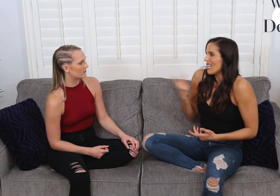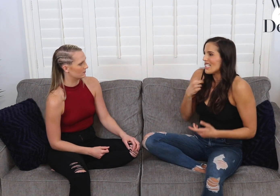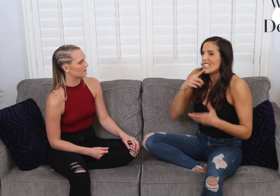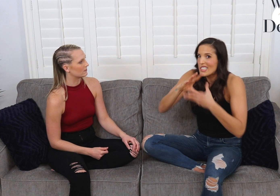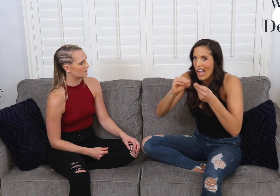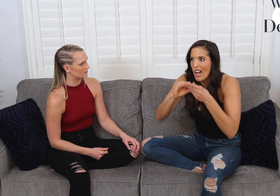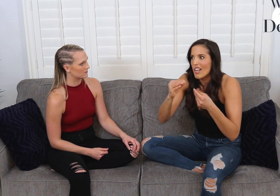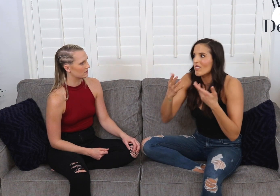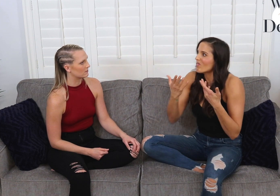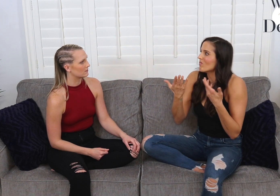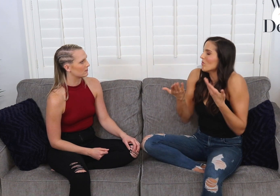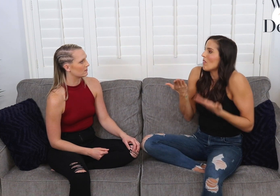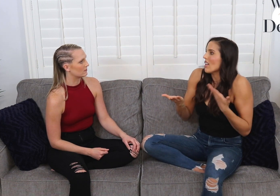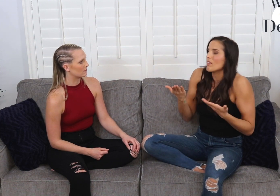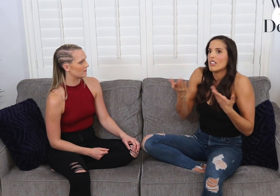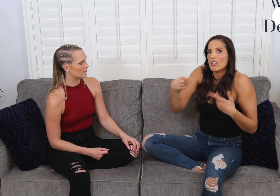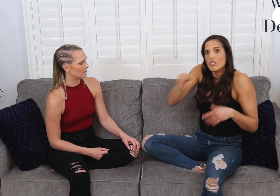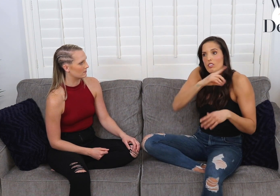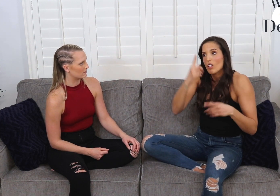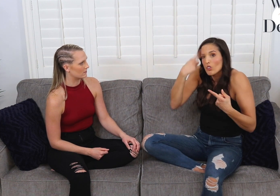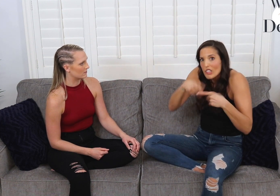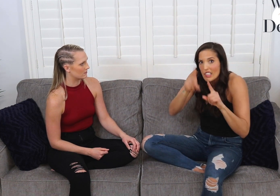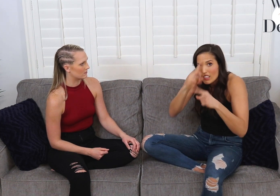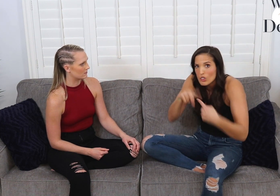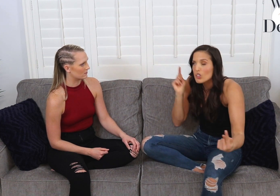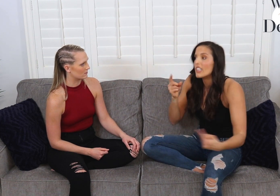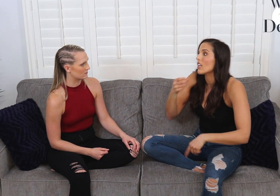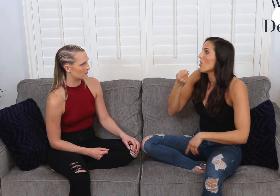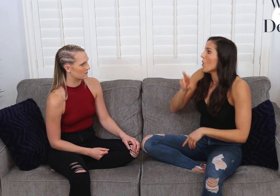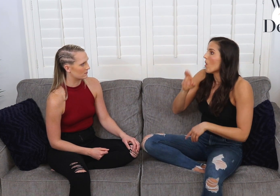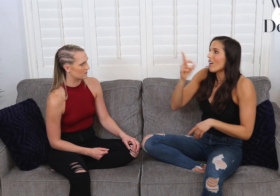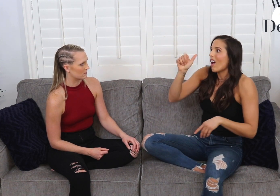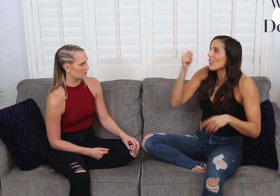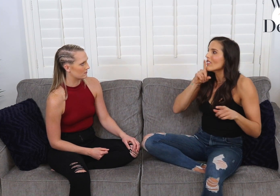And people might not agree with what we say on this podcast,